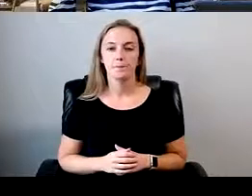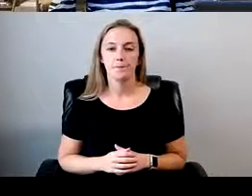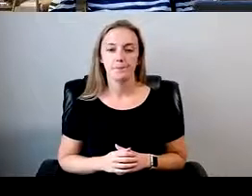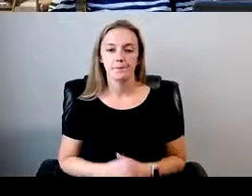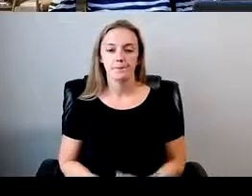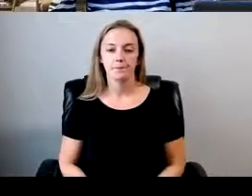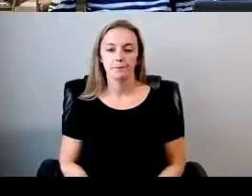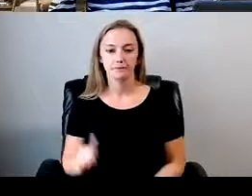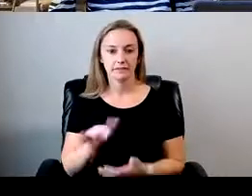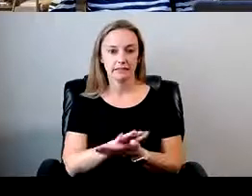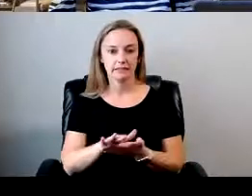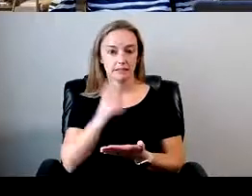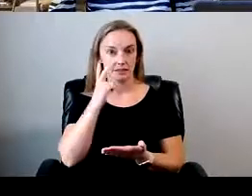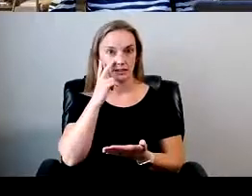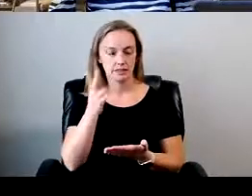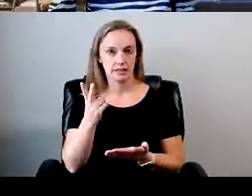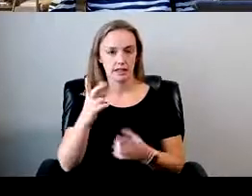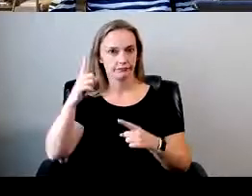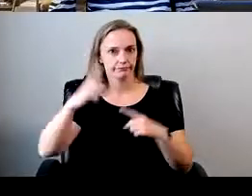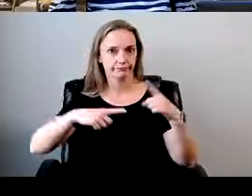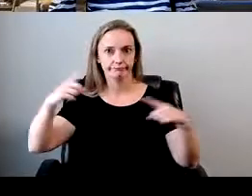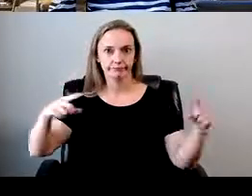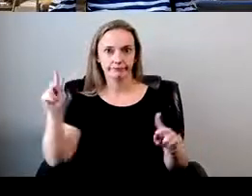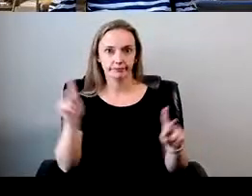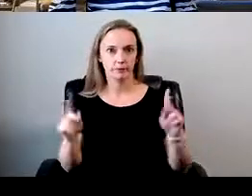It's nice to see such diversity here among the jobs we have.